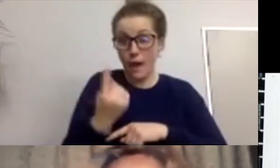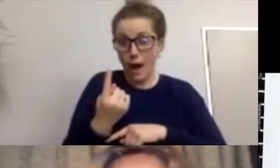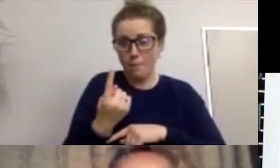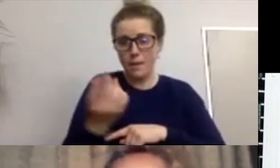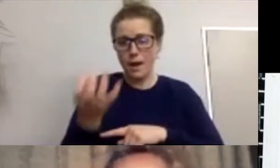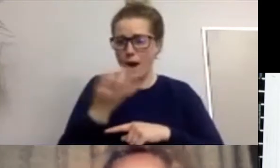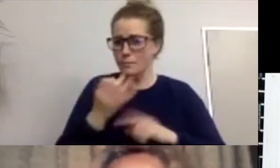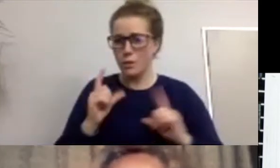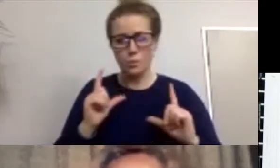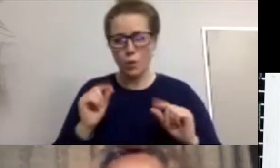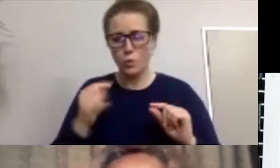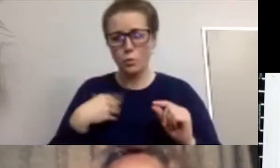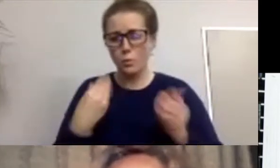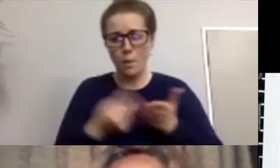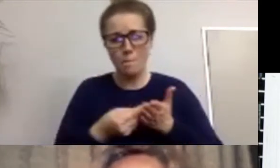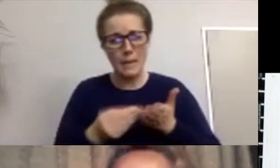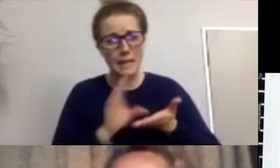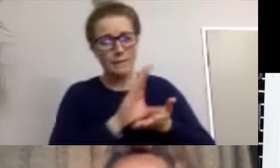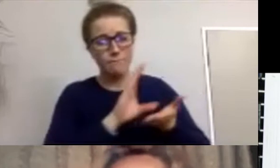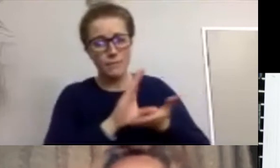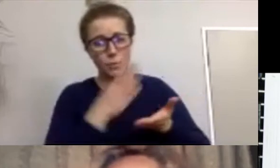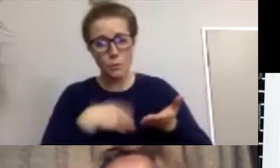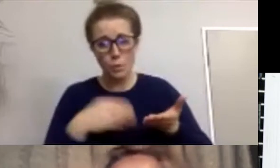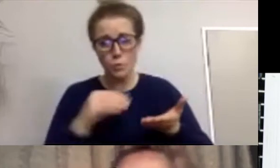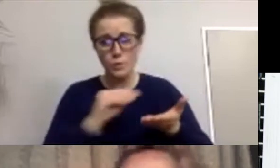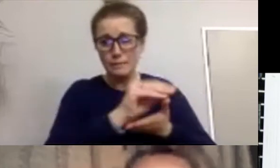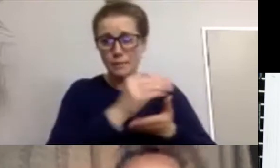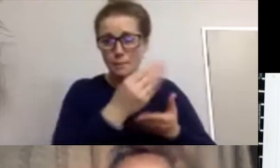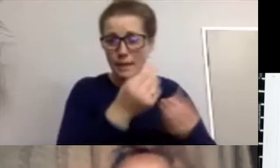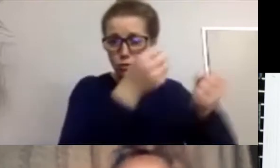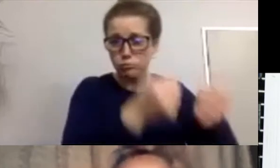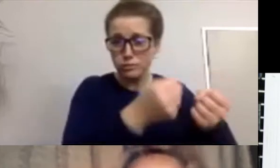we want to give money to the prison, we want to give money to this project,